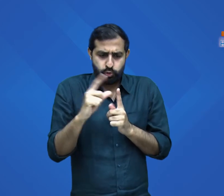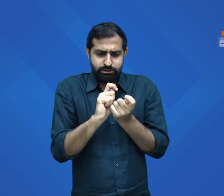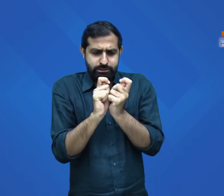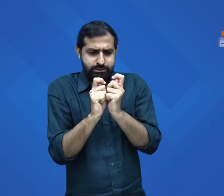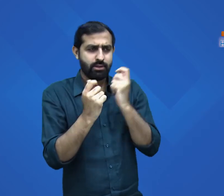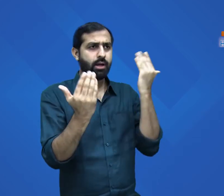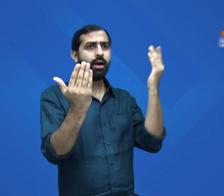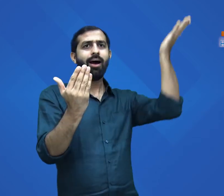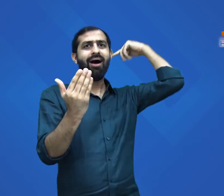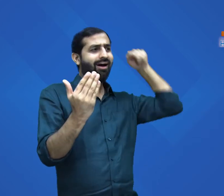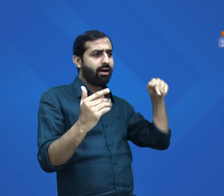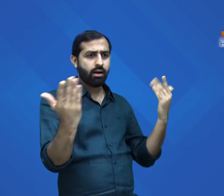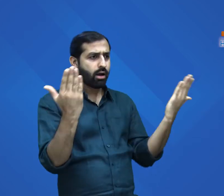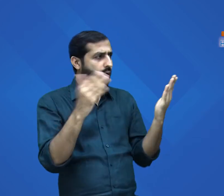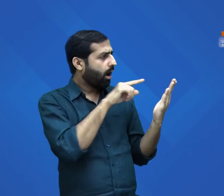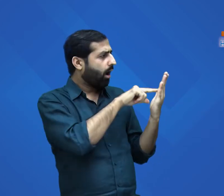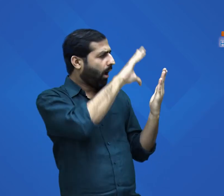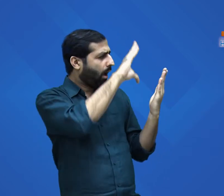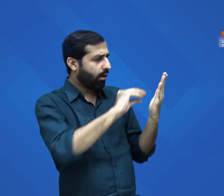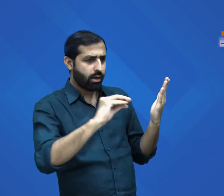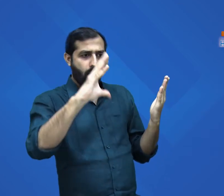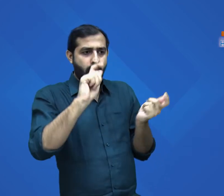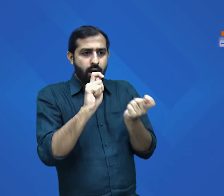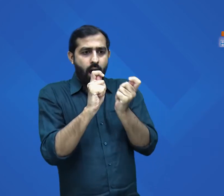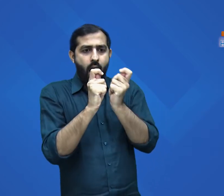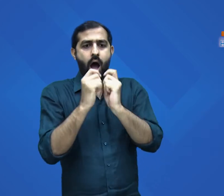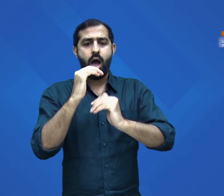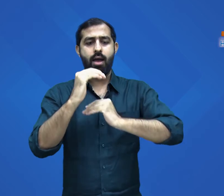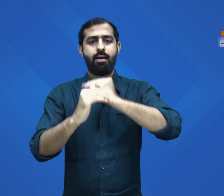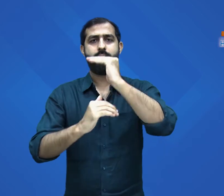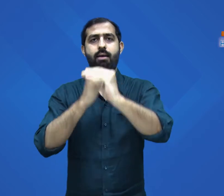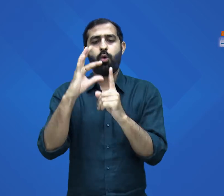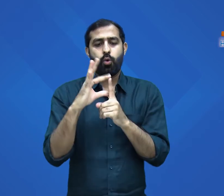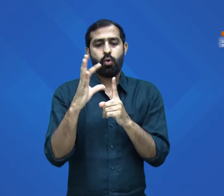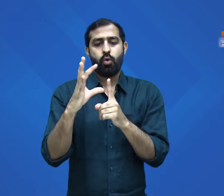in removing negative thoughts from our mind and gives strength to improvise ourselves.